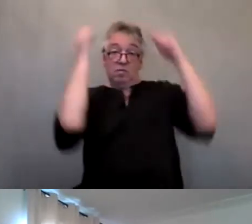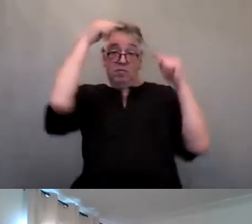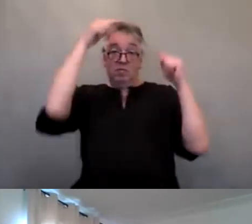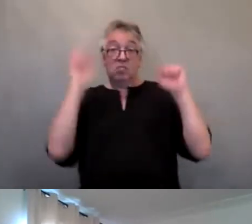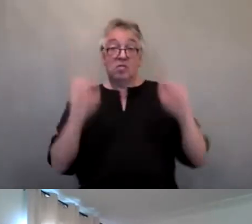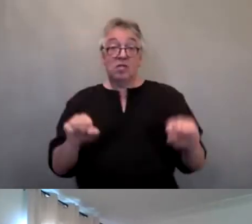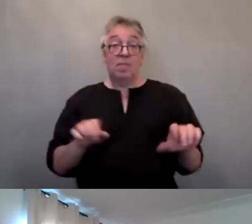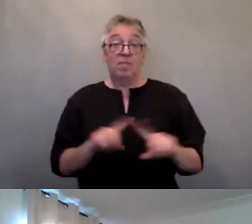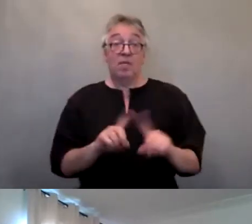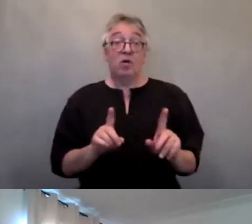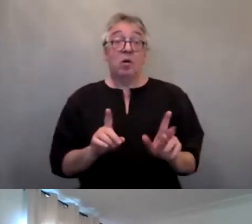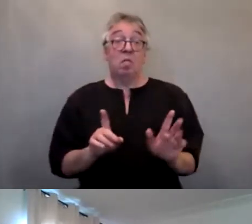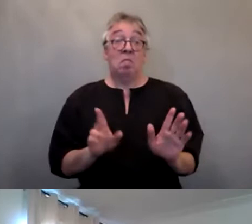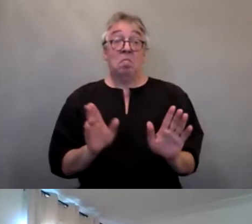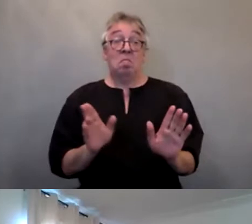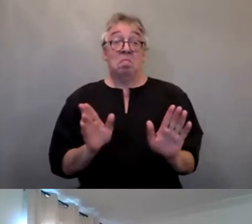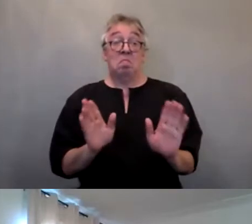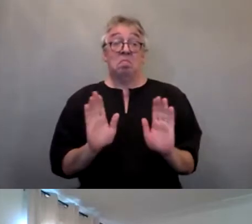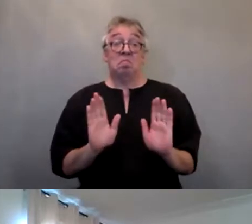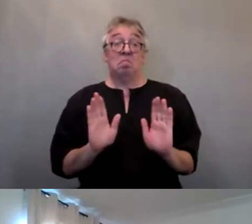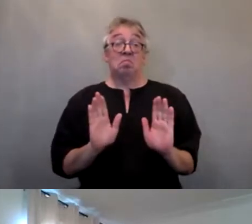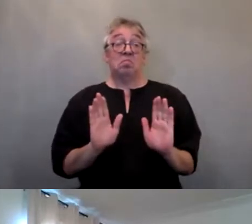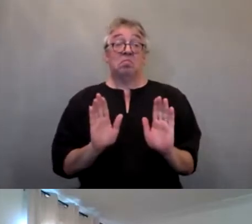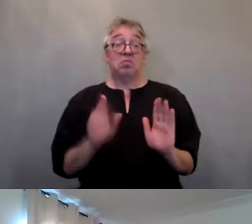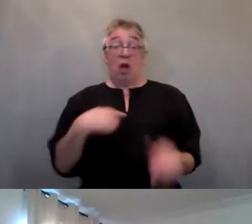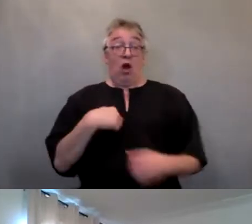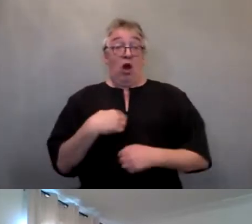, it is possible to use it, and to do, I feel